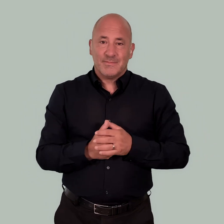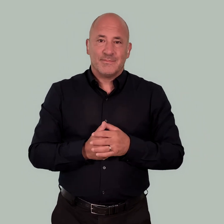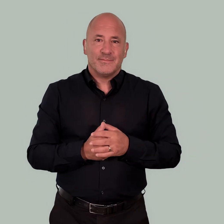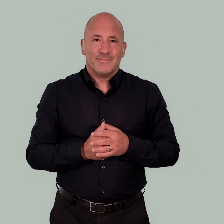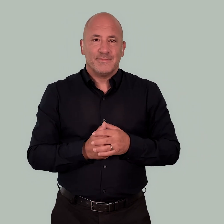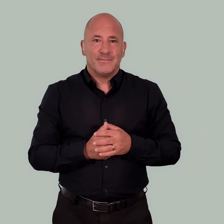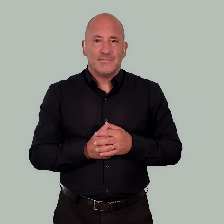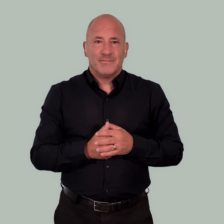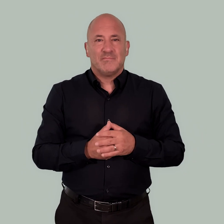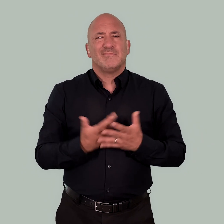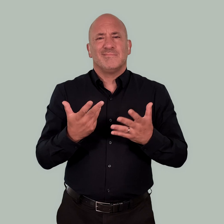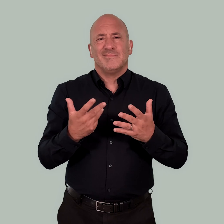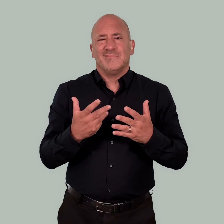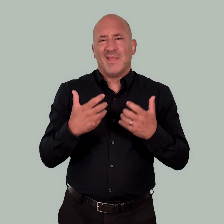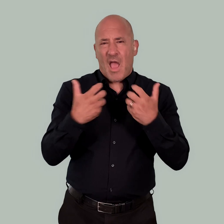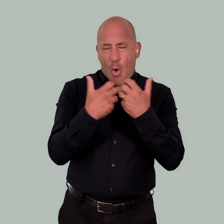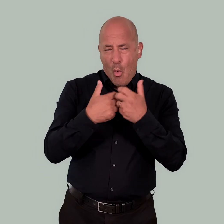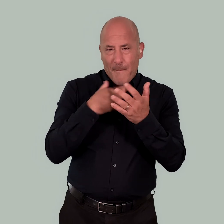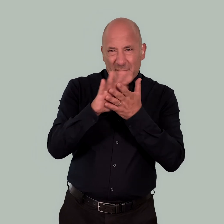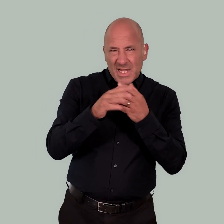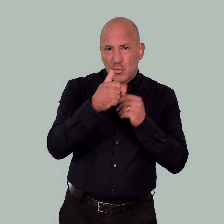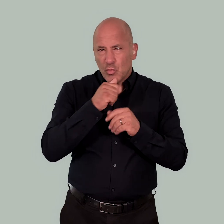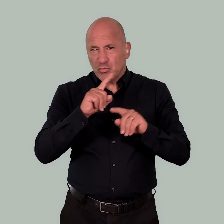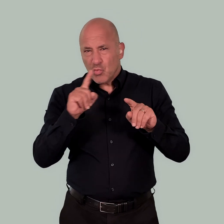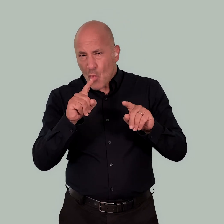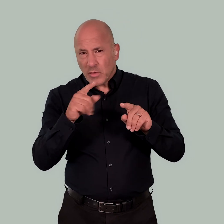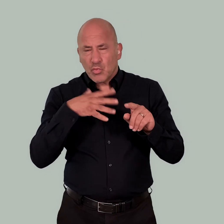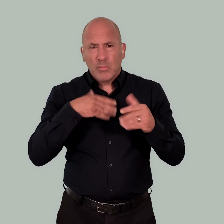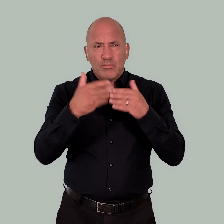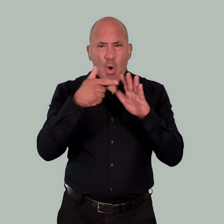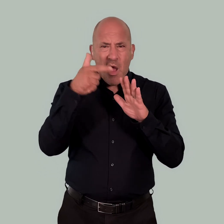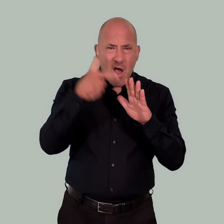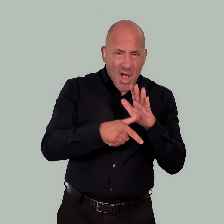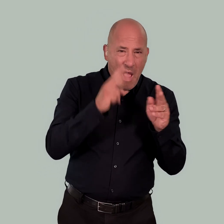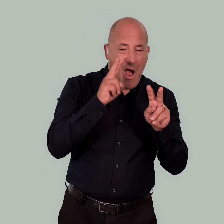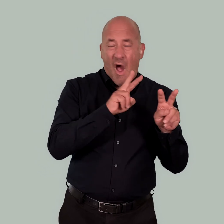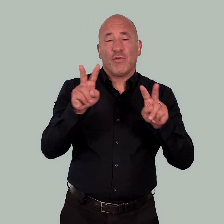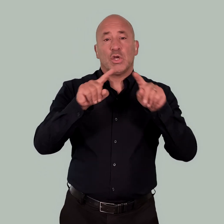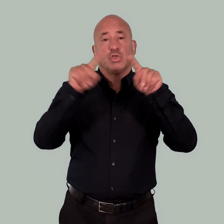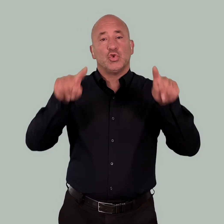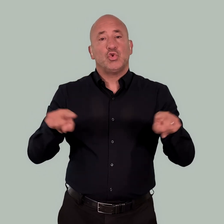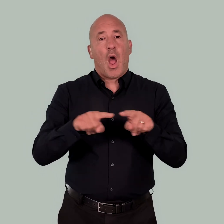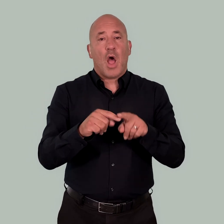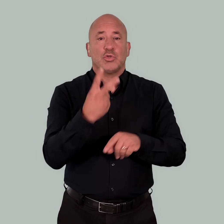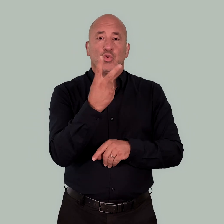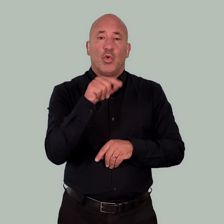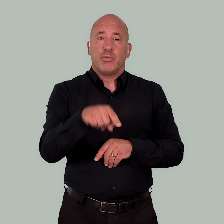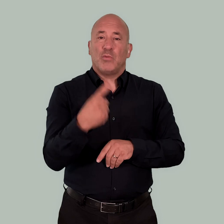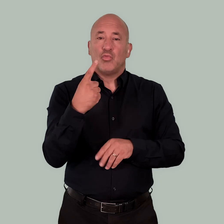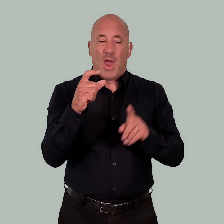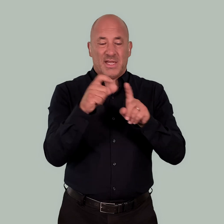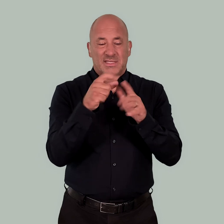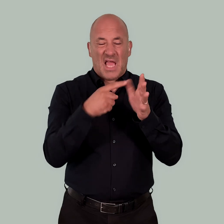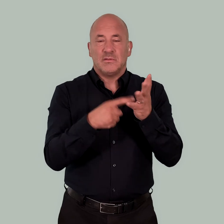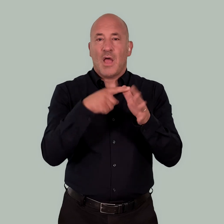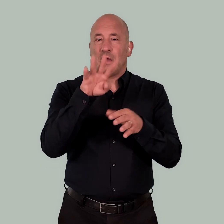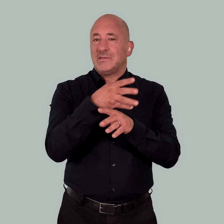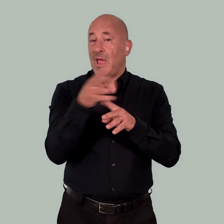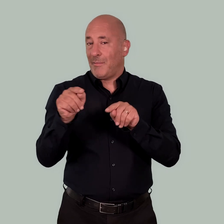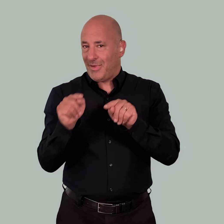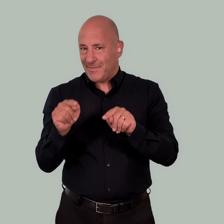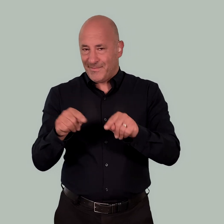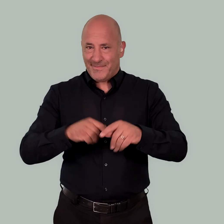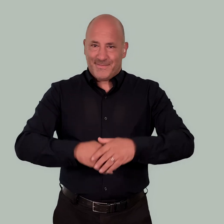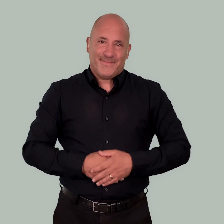More details on the definitions used are available from the Chart 2.1 data table.